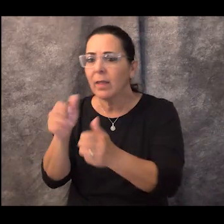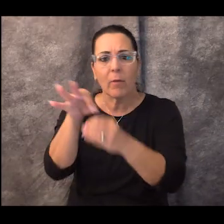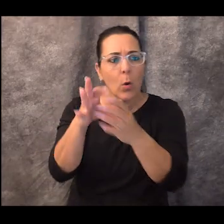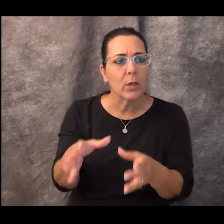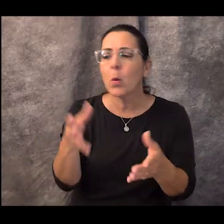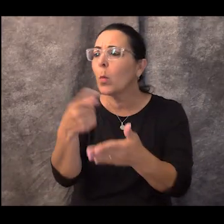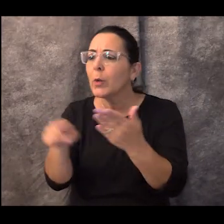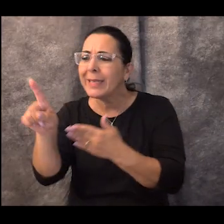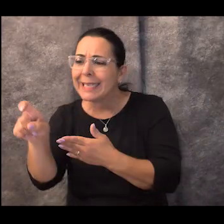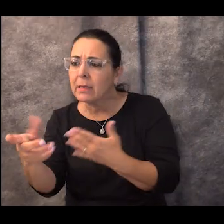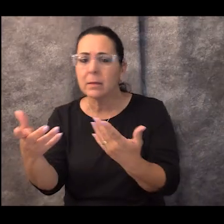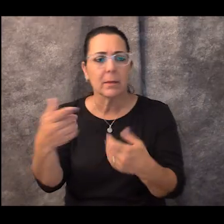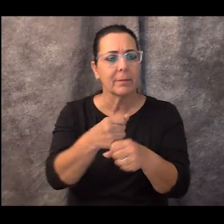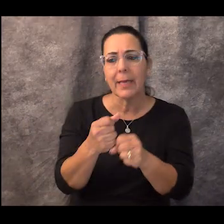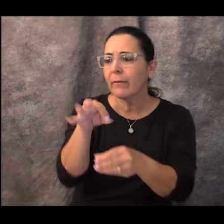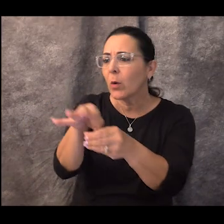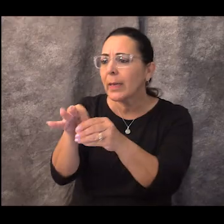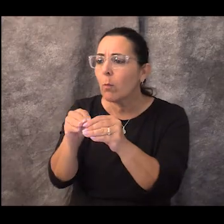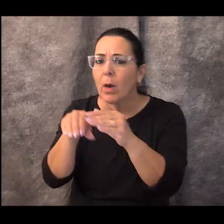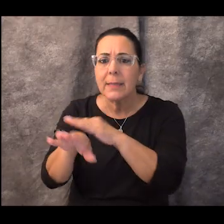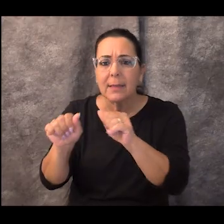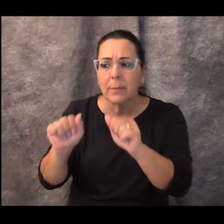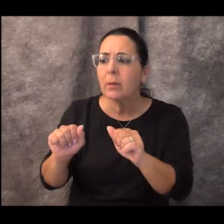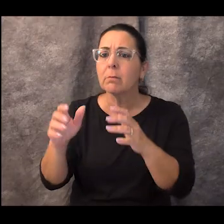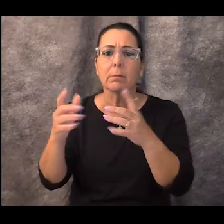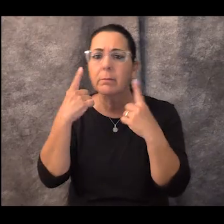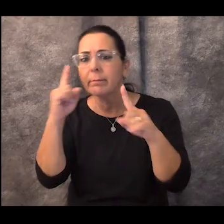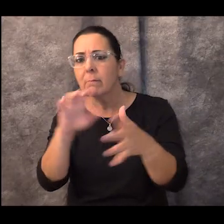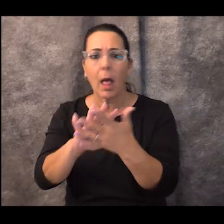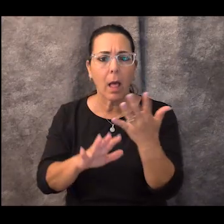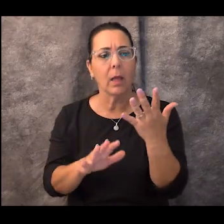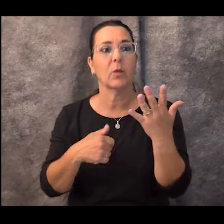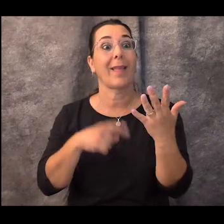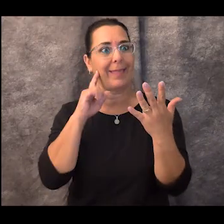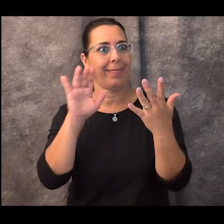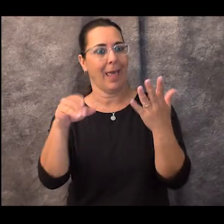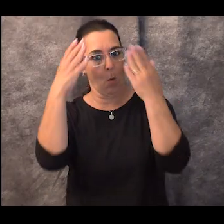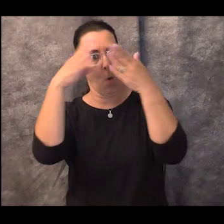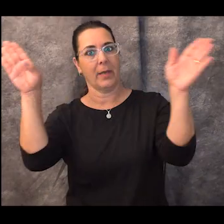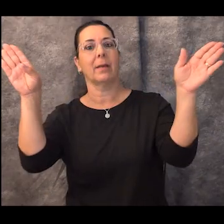to make voting work for you, and then trying to make that happen. And I think being really open and transparent with your process,